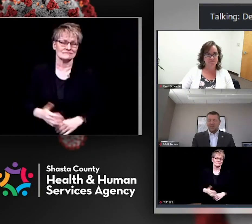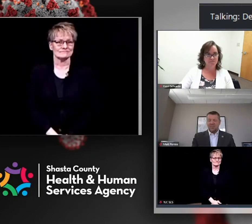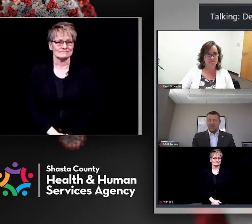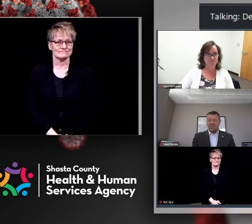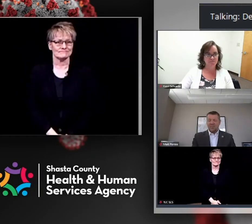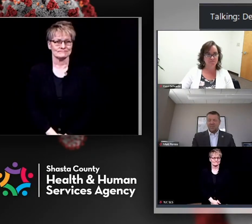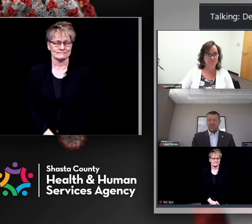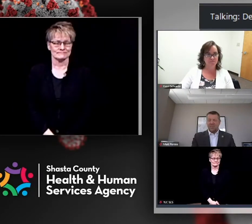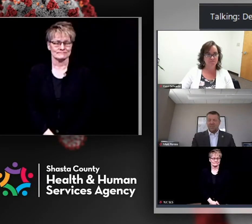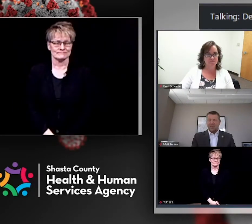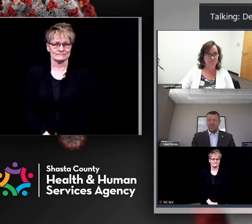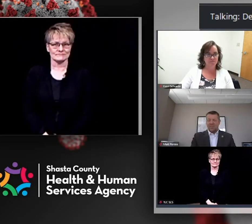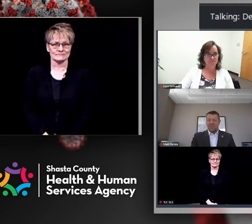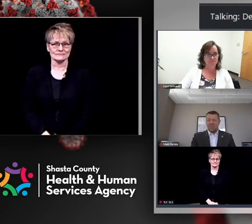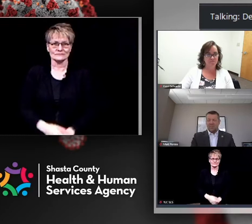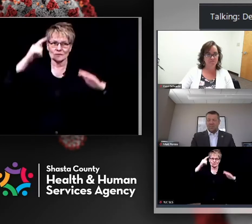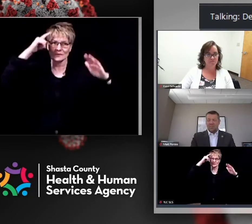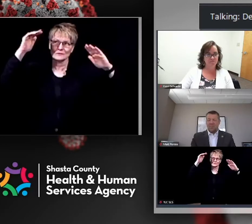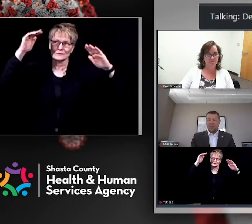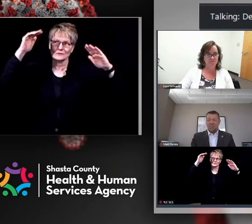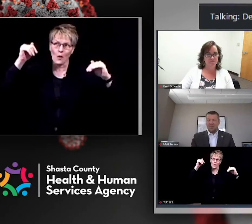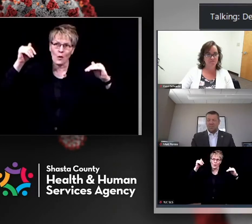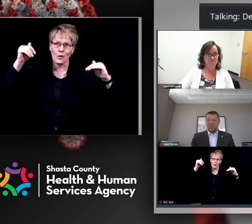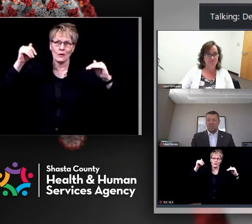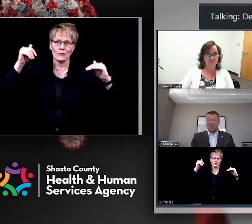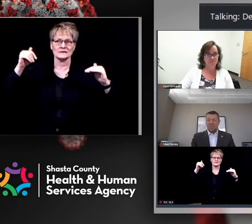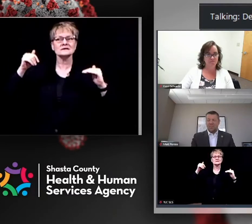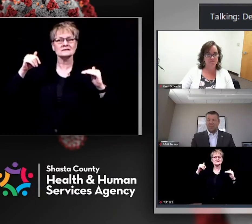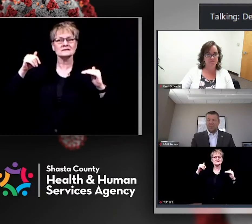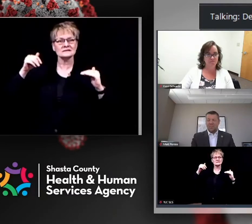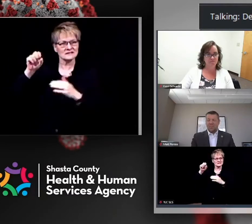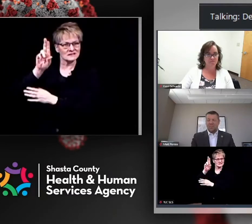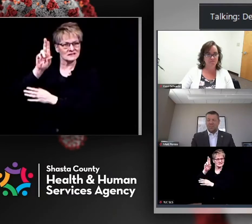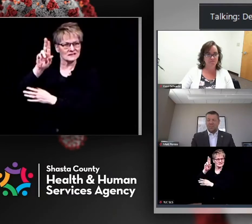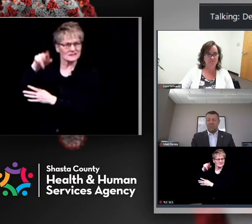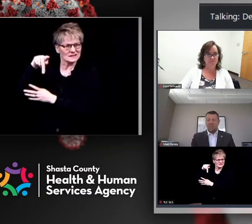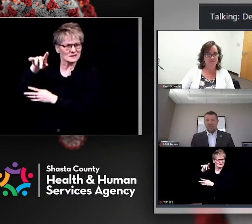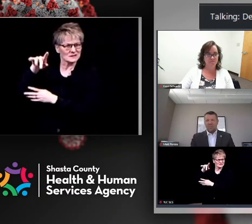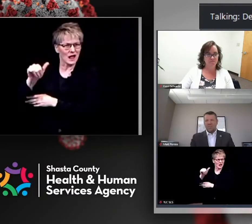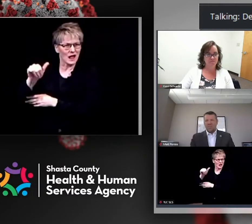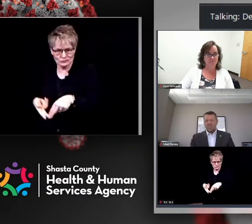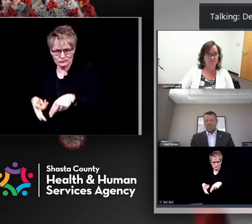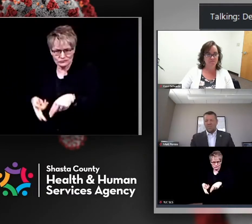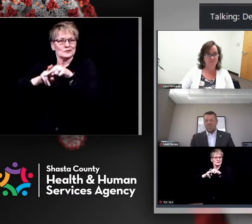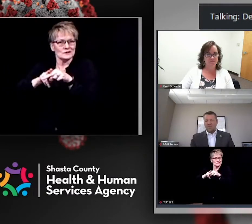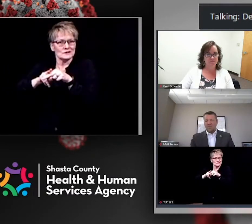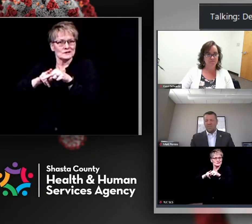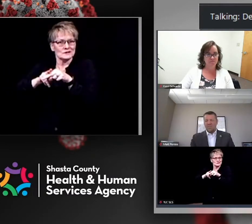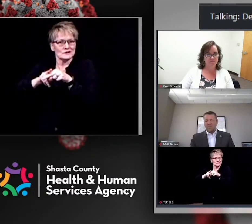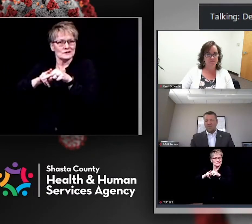hoping that the supply side of this gets figured out and so we can all go full throttle and do